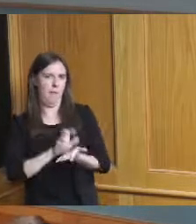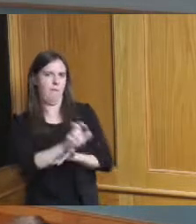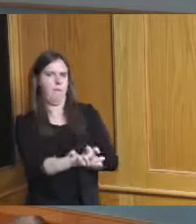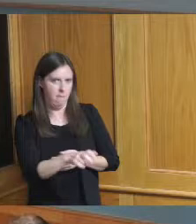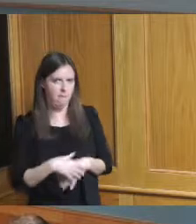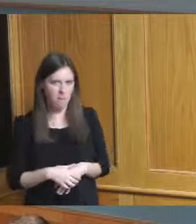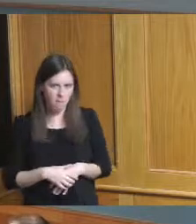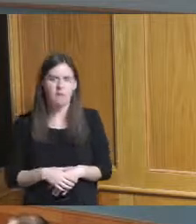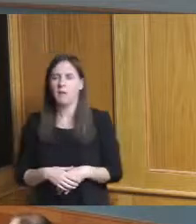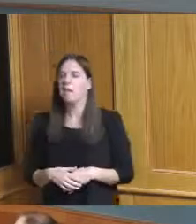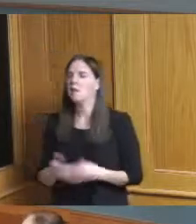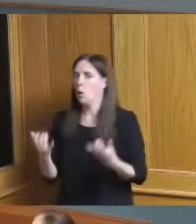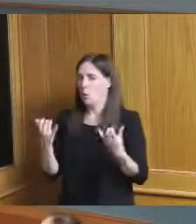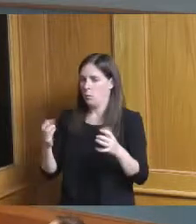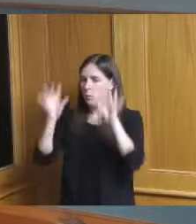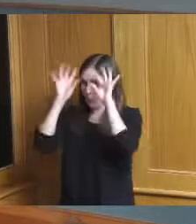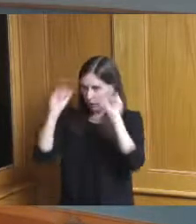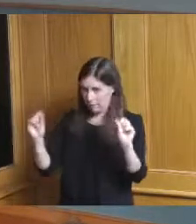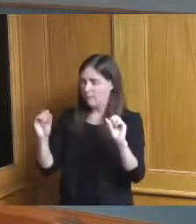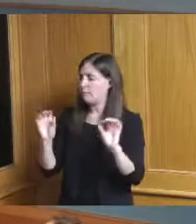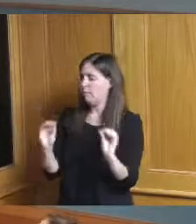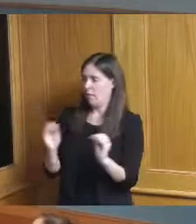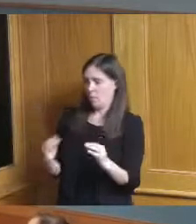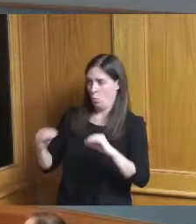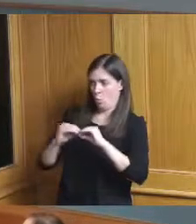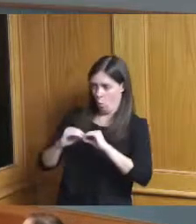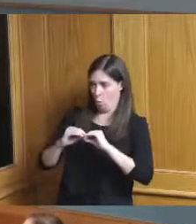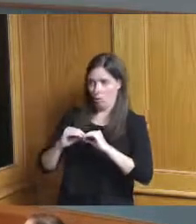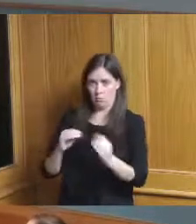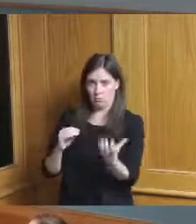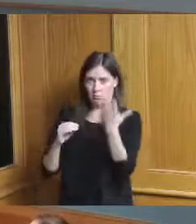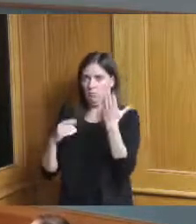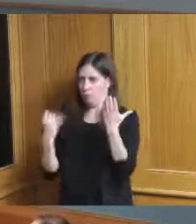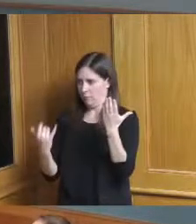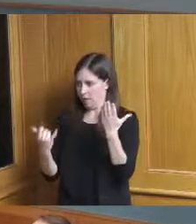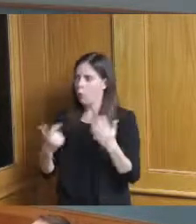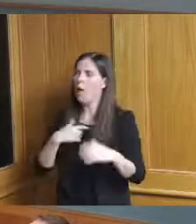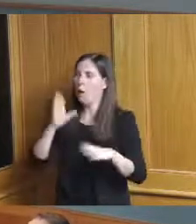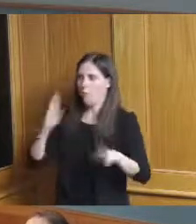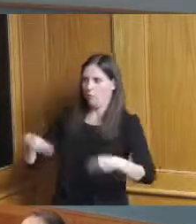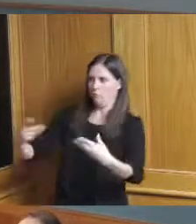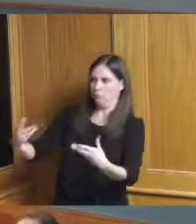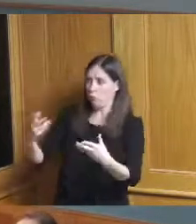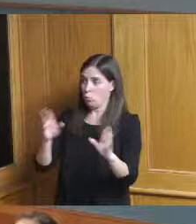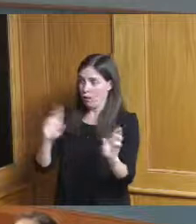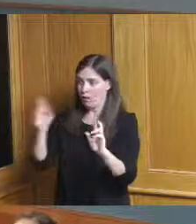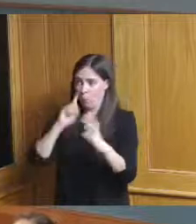with nothing further to come before the commission I'd like to make a motion to adjourn second